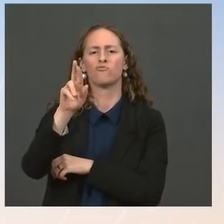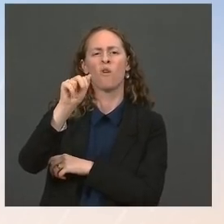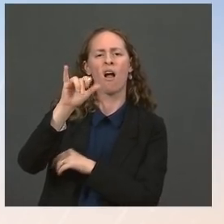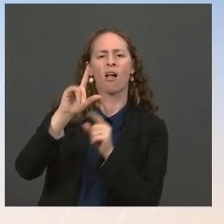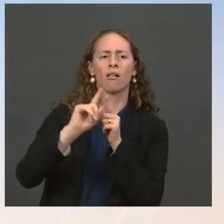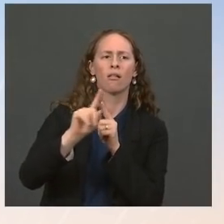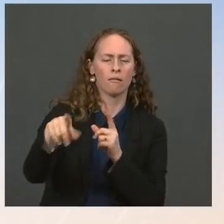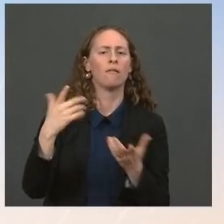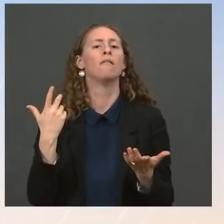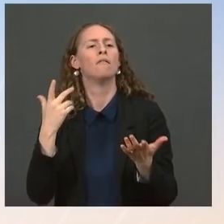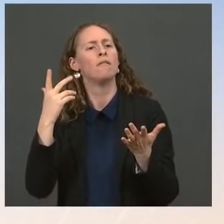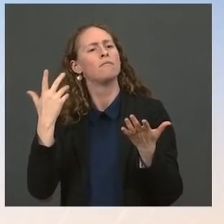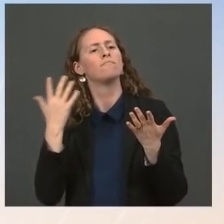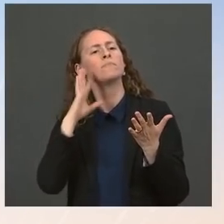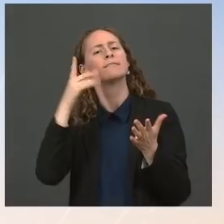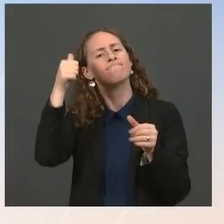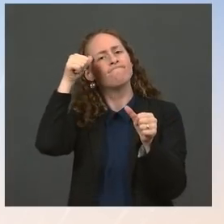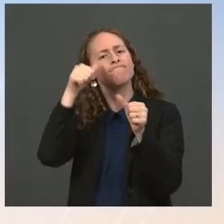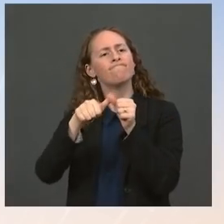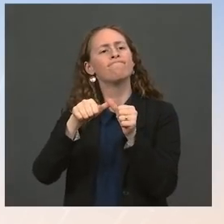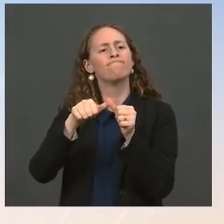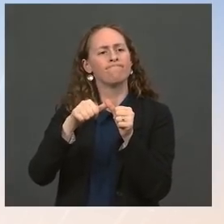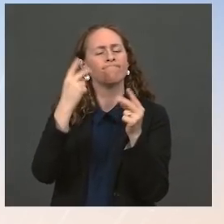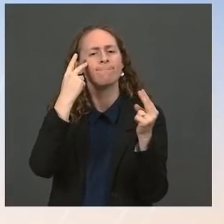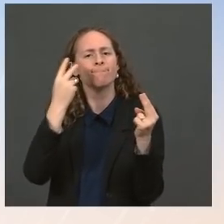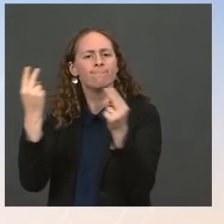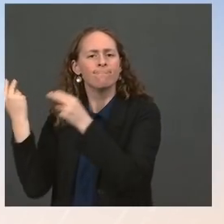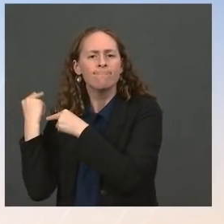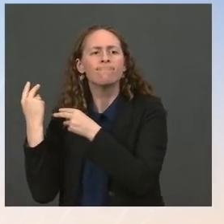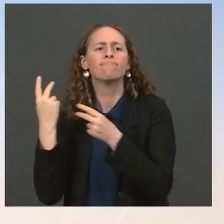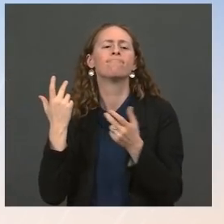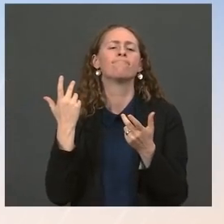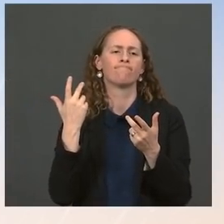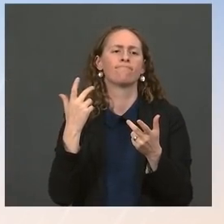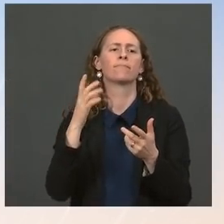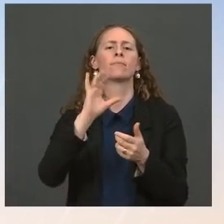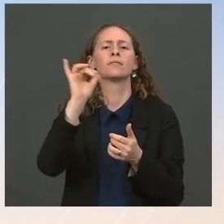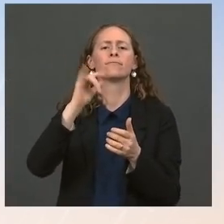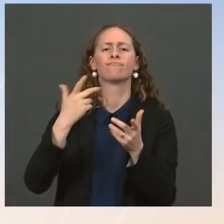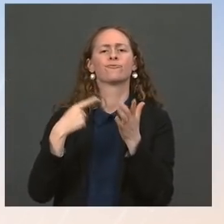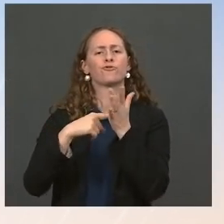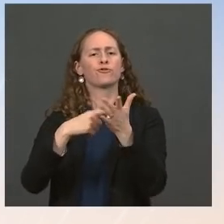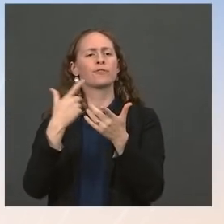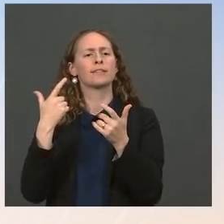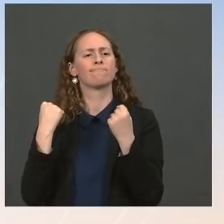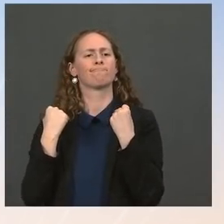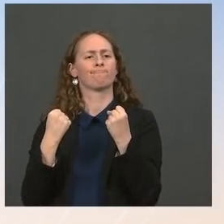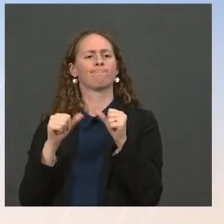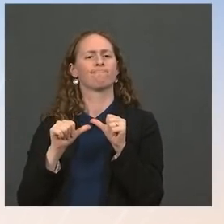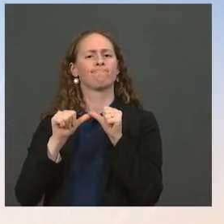while linking the World Trade Center, the Pentagon, and the Flight 93 Memorial. As the bill notes, this is